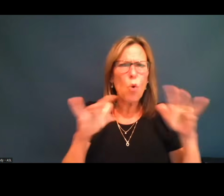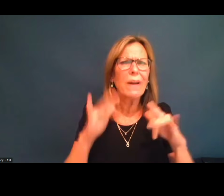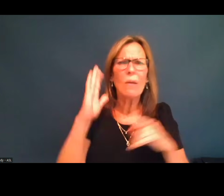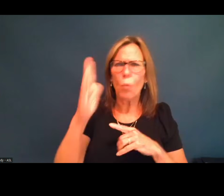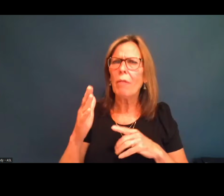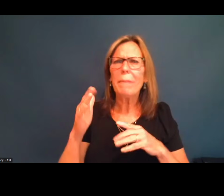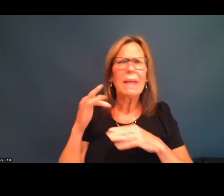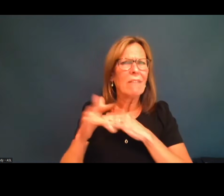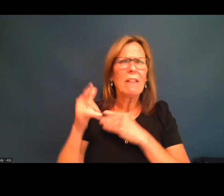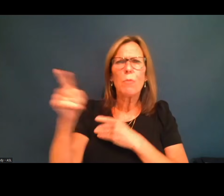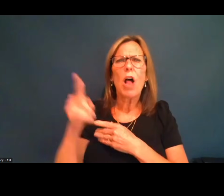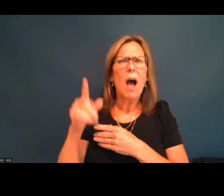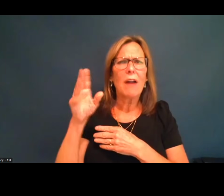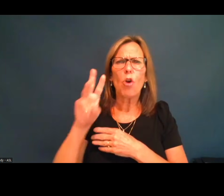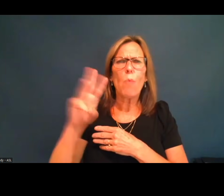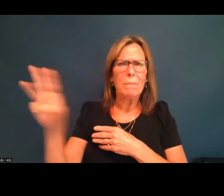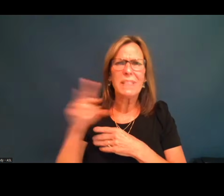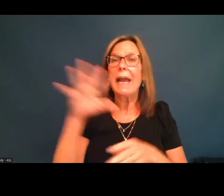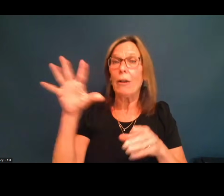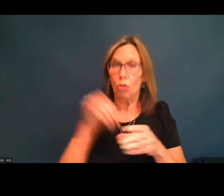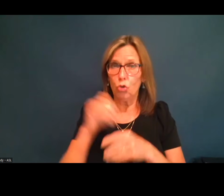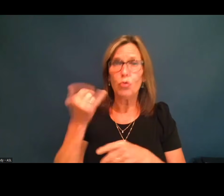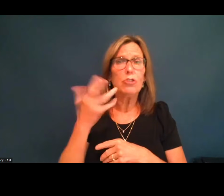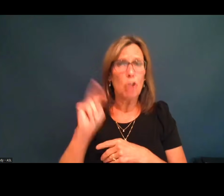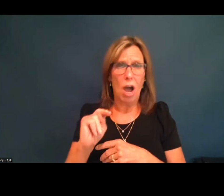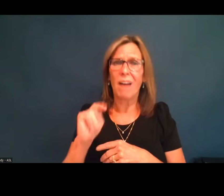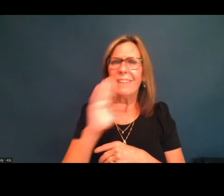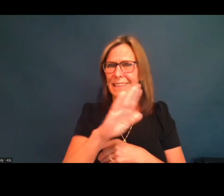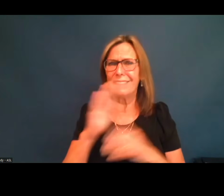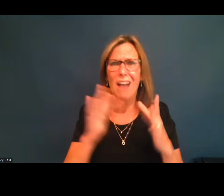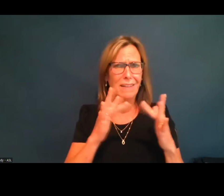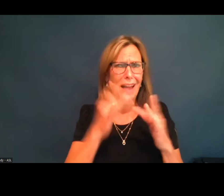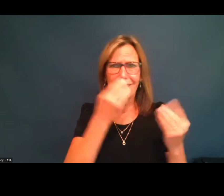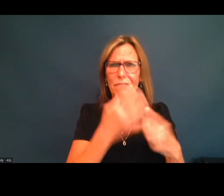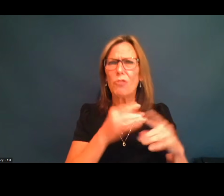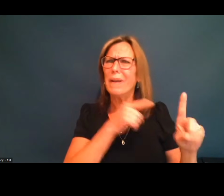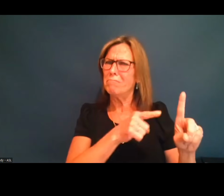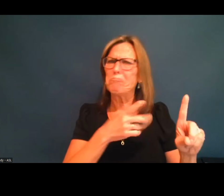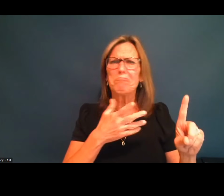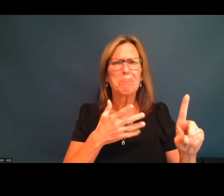» JOHN HERRION: Alex, one last point, and this could be like